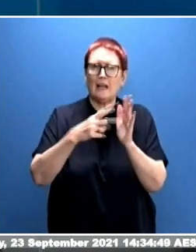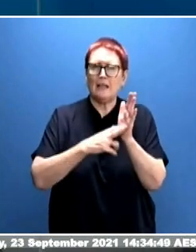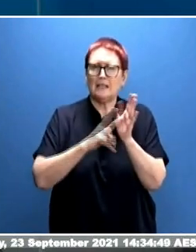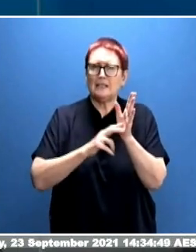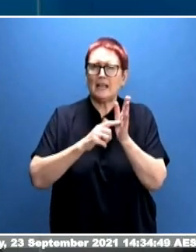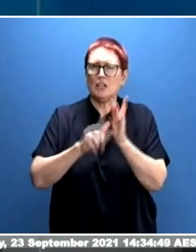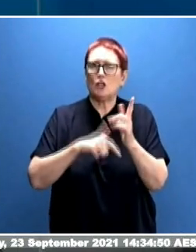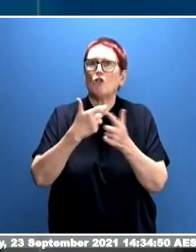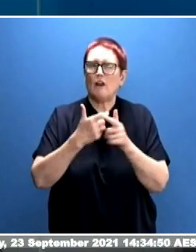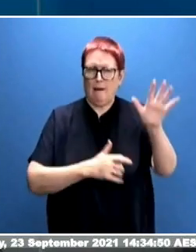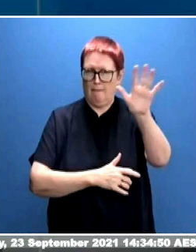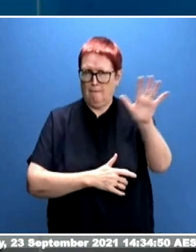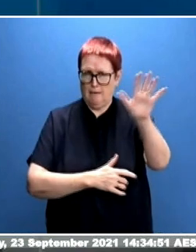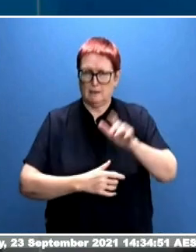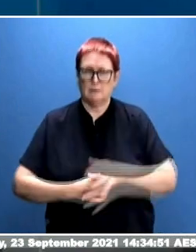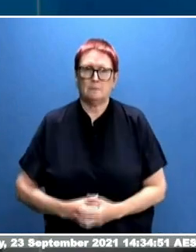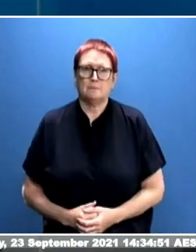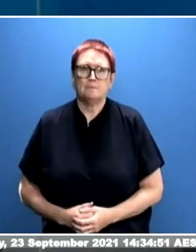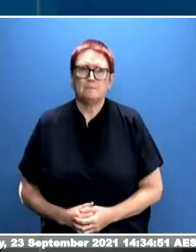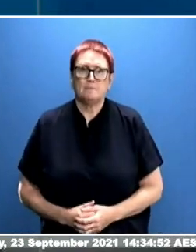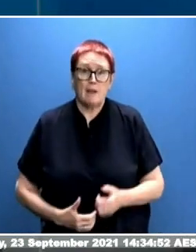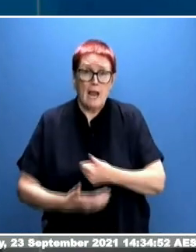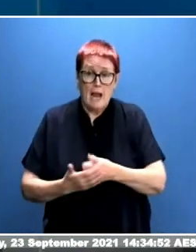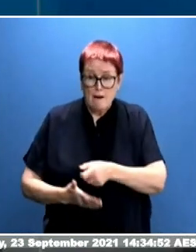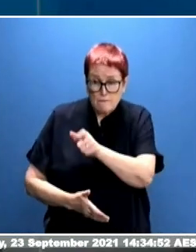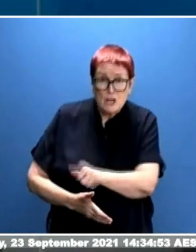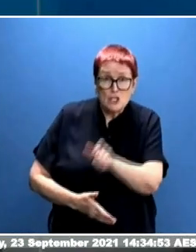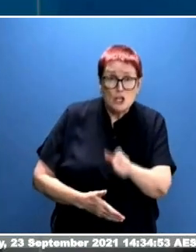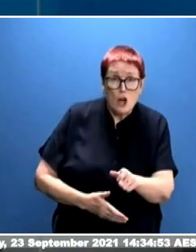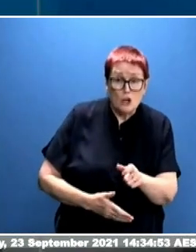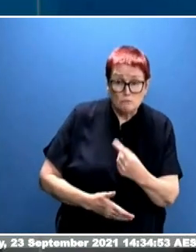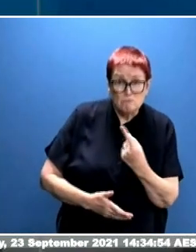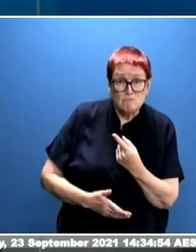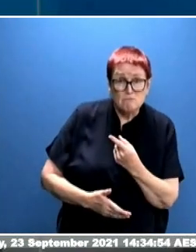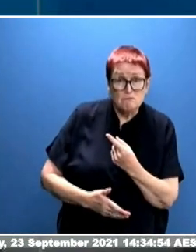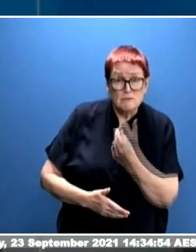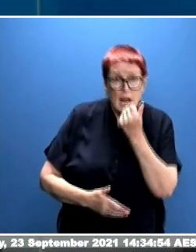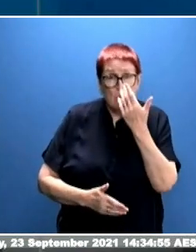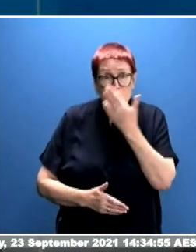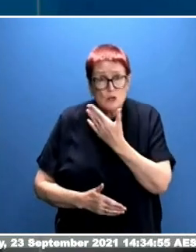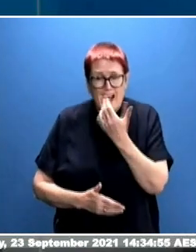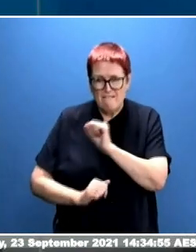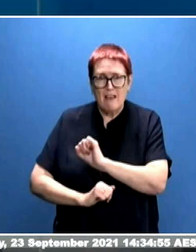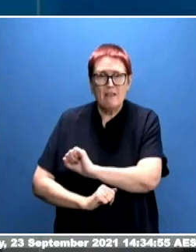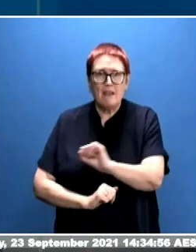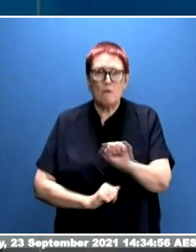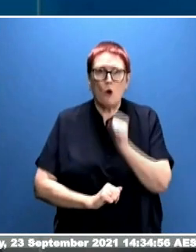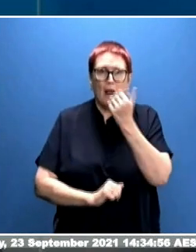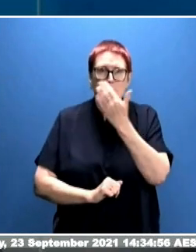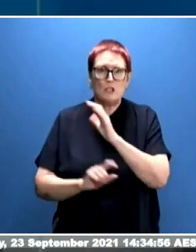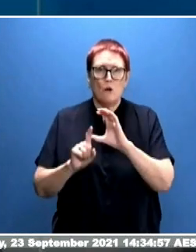Each young person who is Aboriginal has a cultural support worker or adviser.